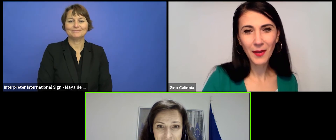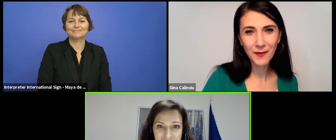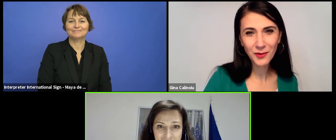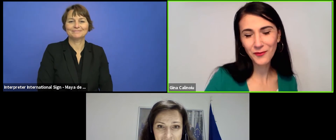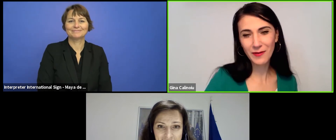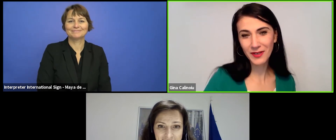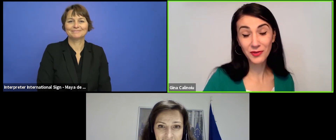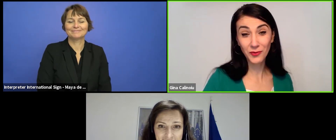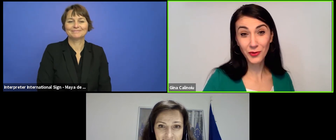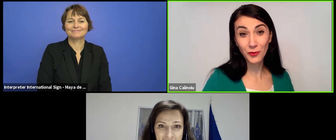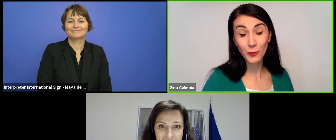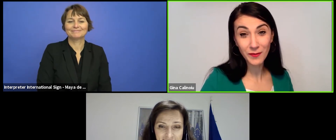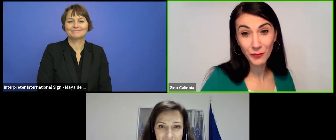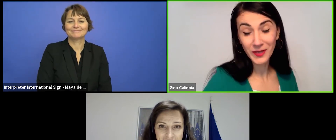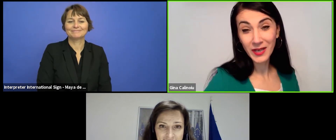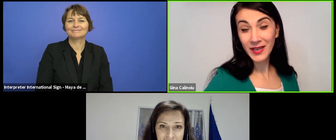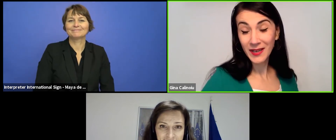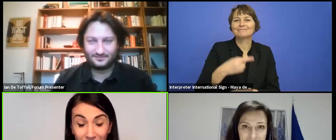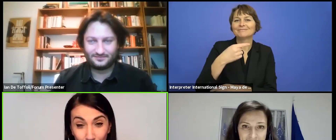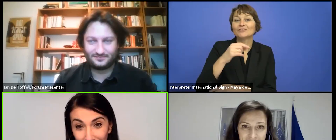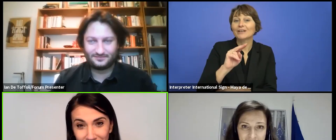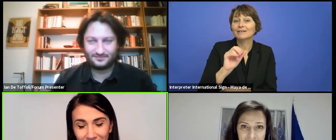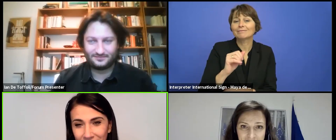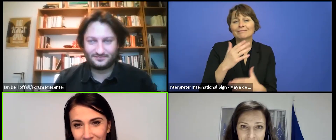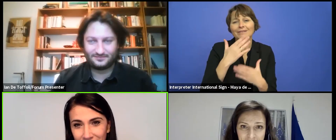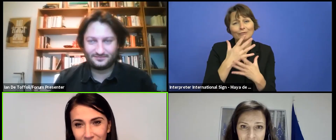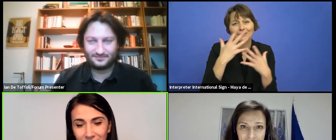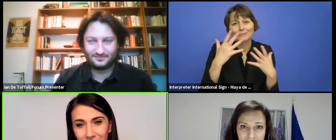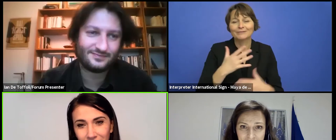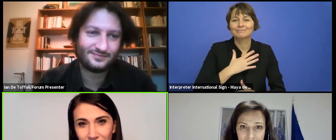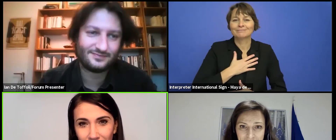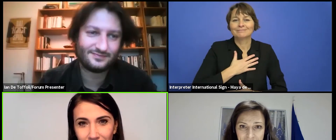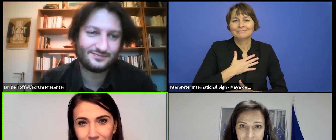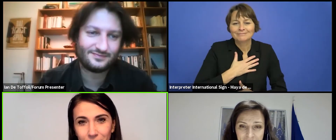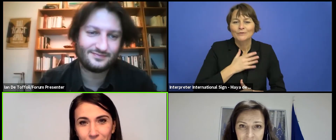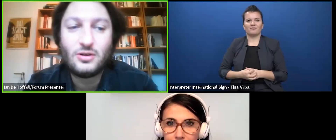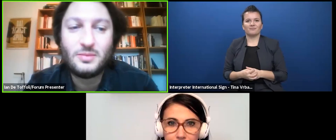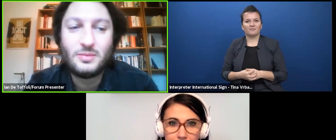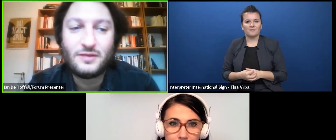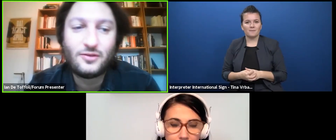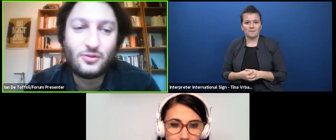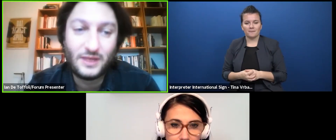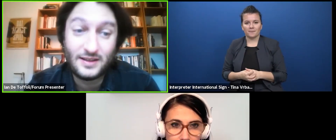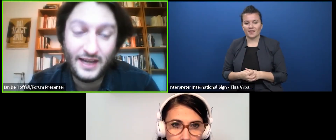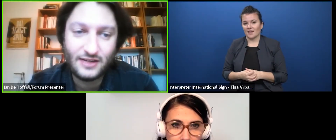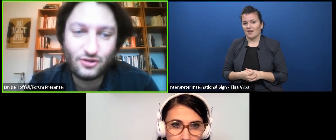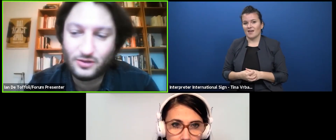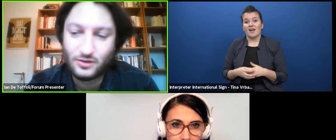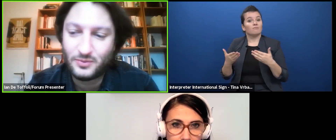Thank you very much for your warm words ideas and initiative. Before we take a short break,